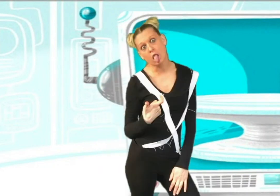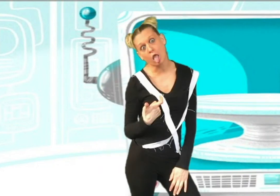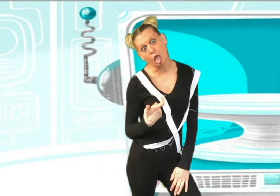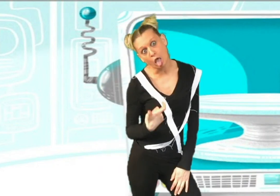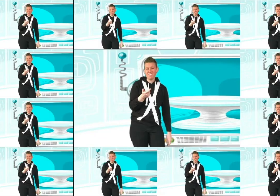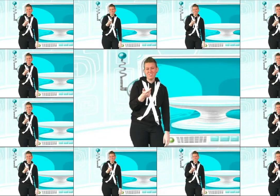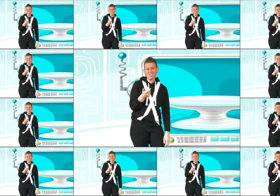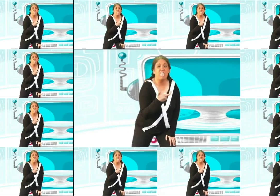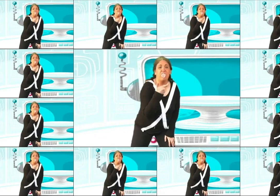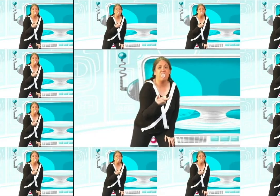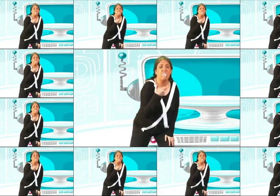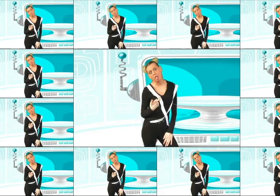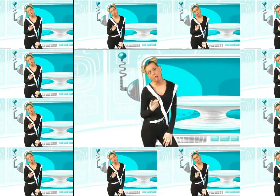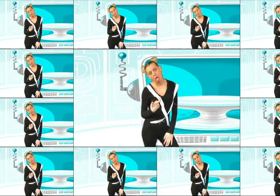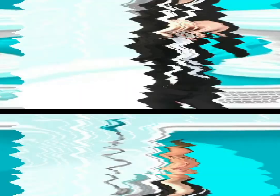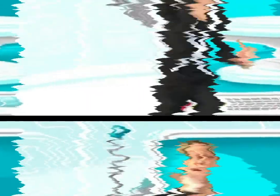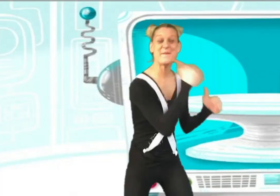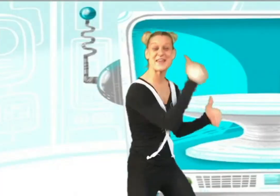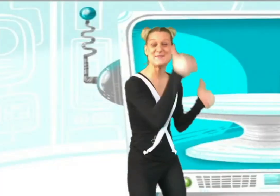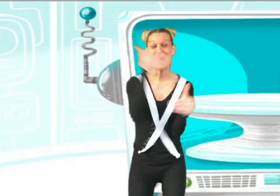Until they’re absolutely drunk With all that shocking ghastly junk. Oh yes, we know it keeps them still,